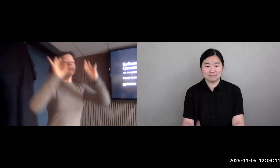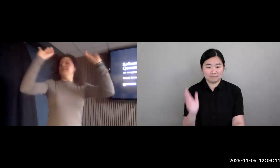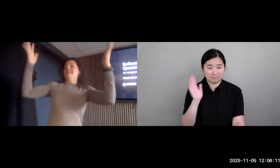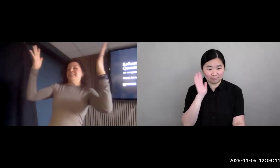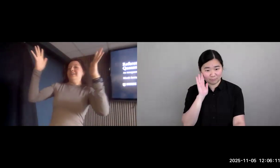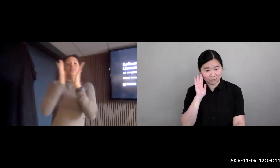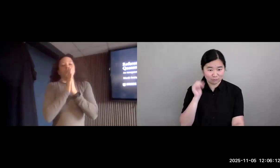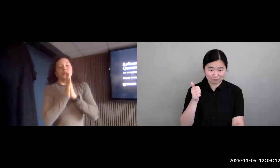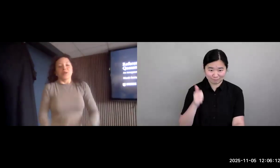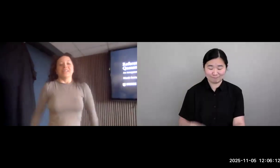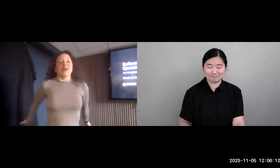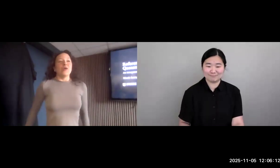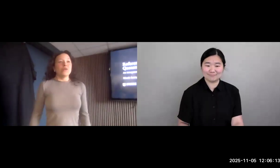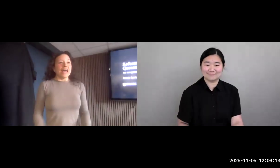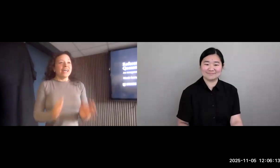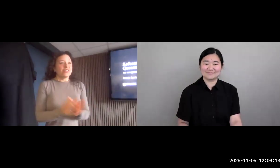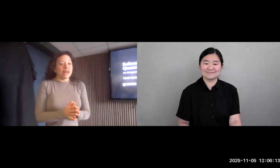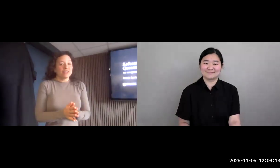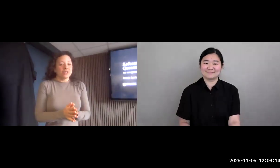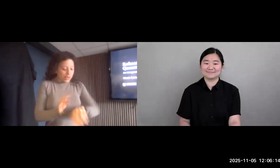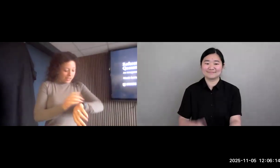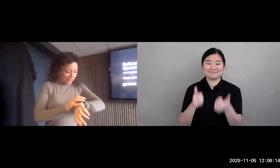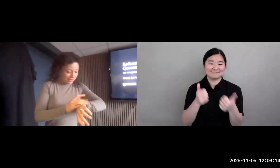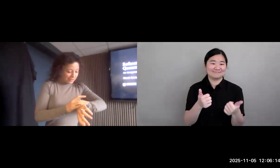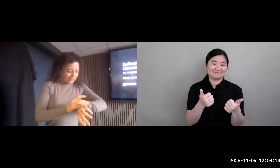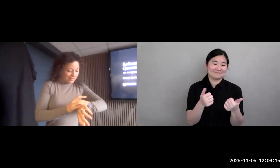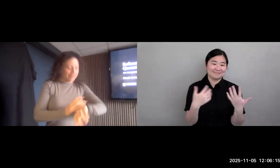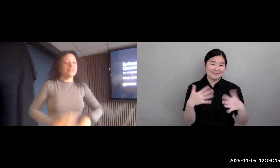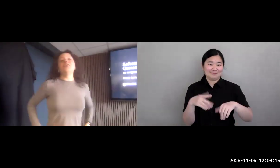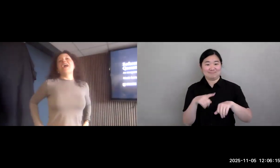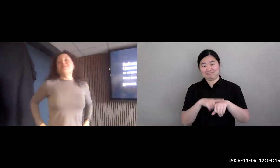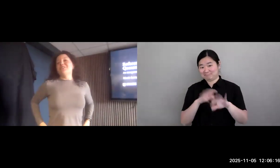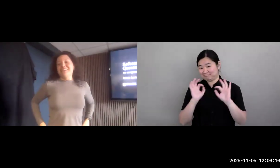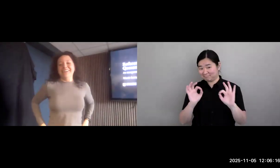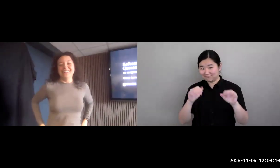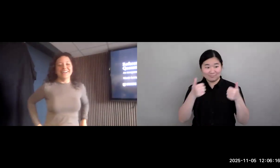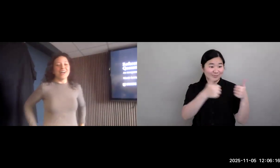Great. Okay, good afternoon, wait, is it? Yes. Good afternoon!